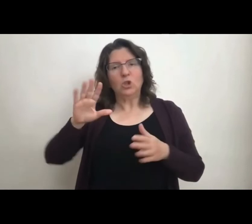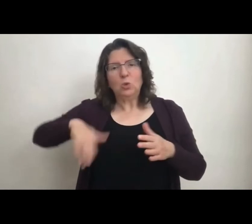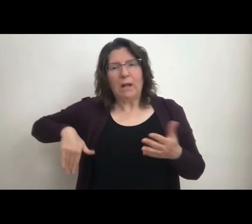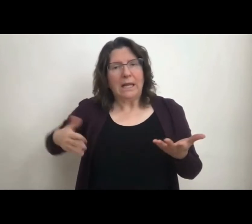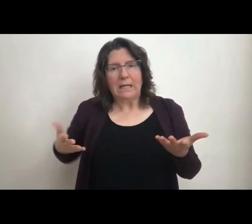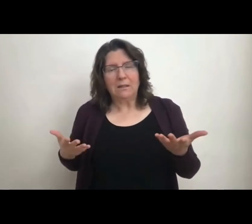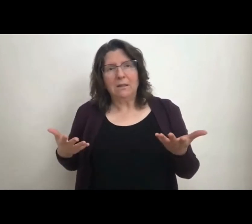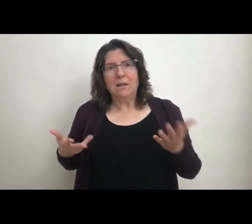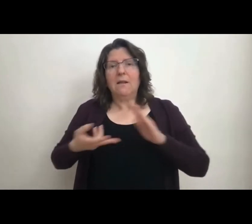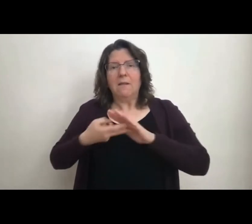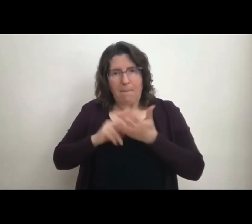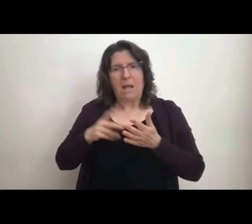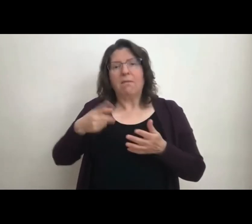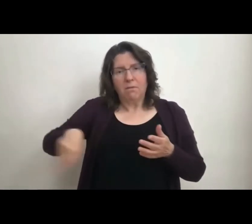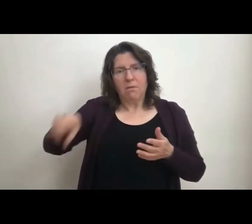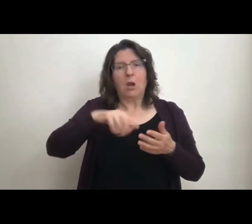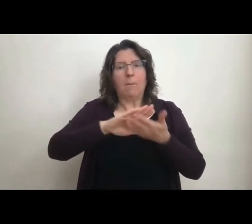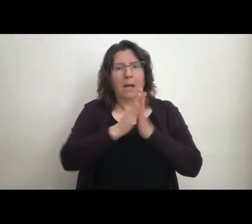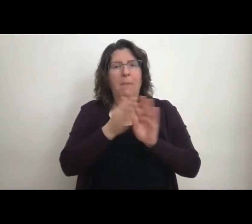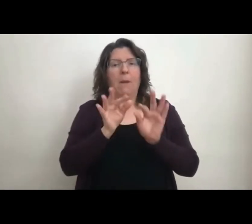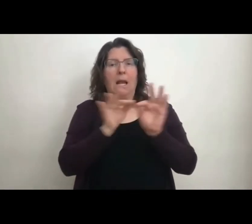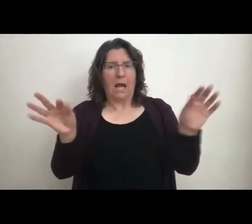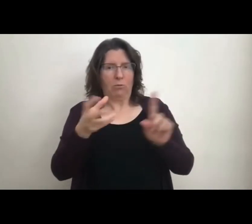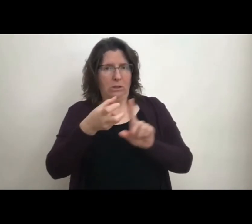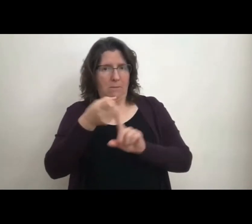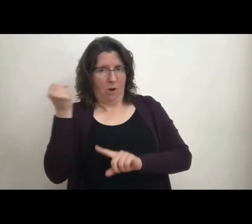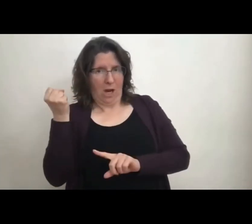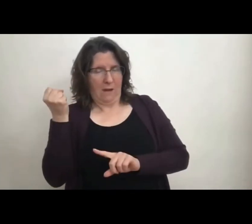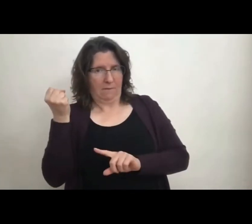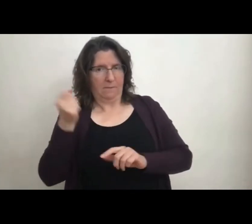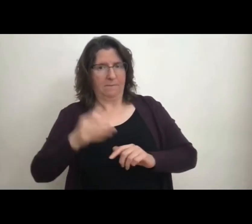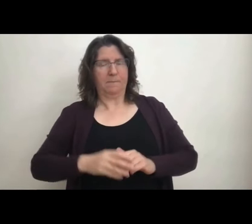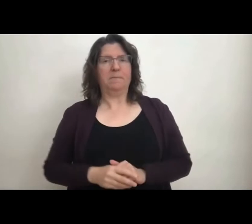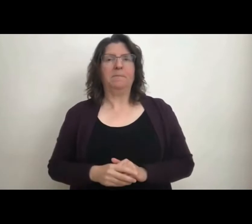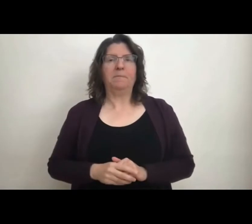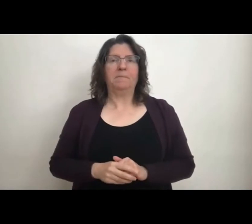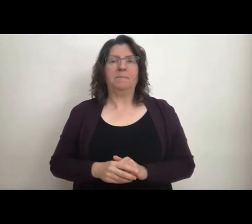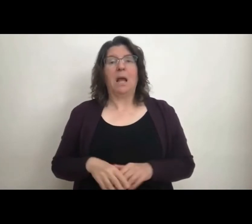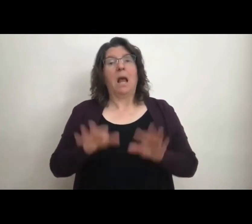Permanently lost. Introducing a first language at the age of seven is too late.